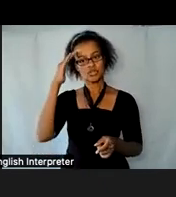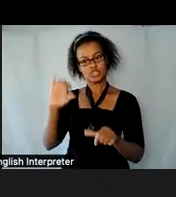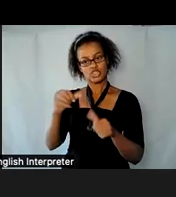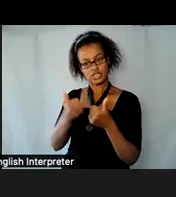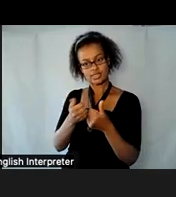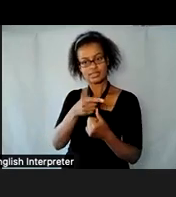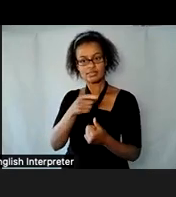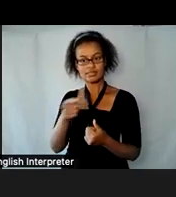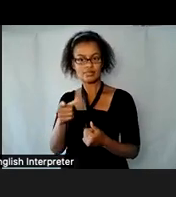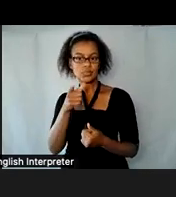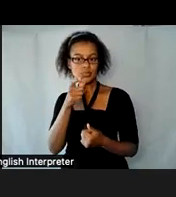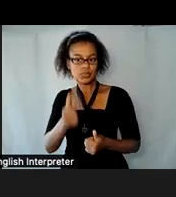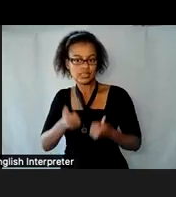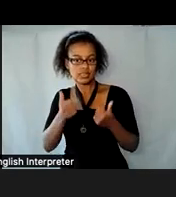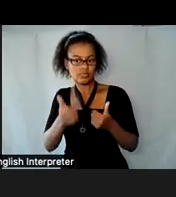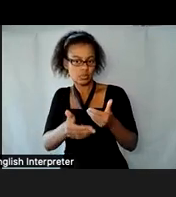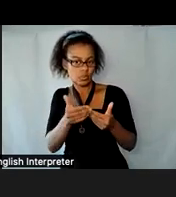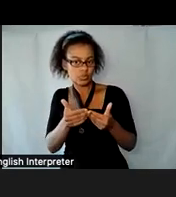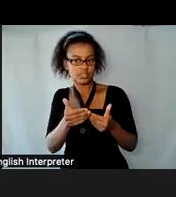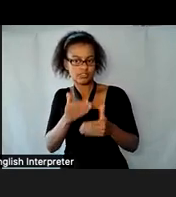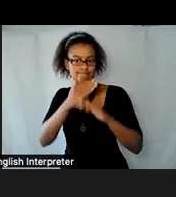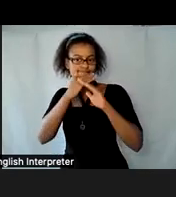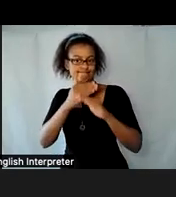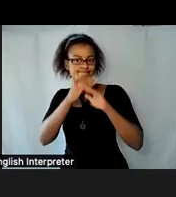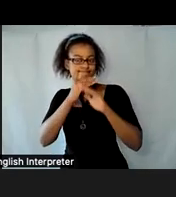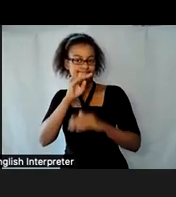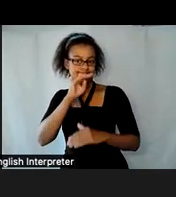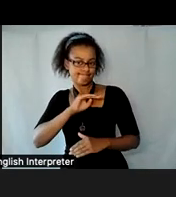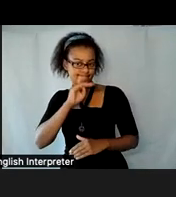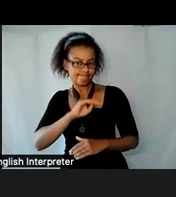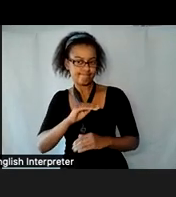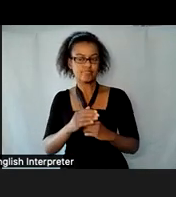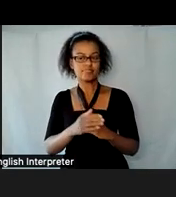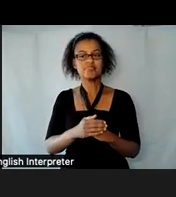We have seen difference differences between when our nurses and community groups work